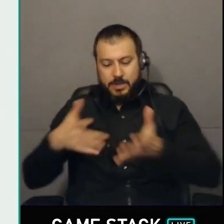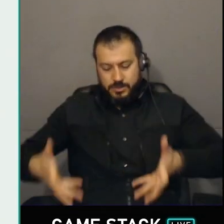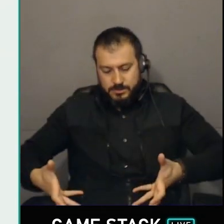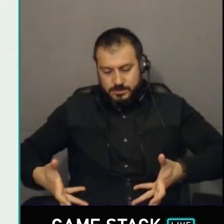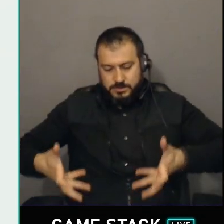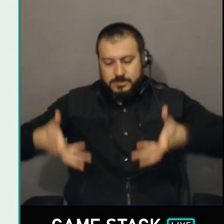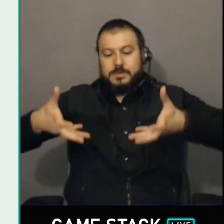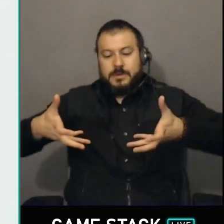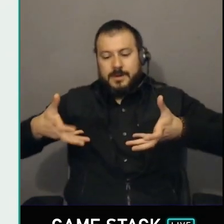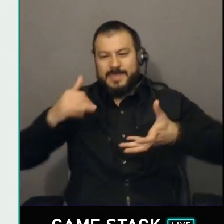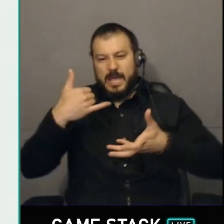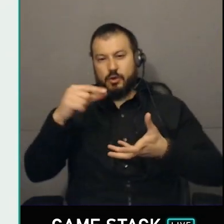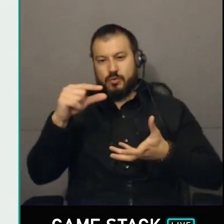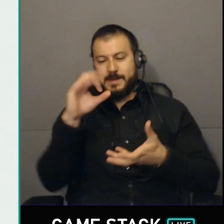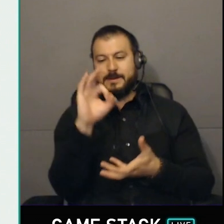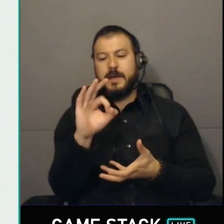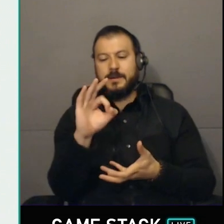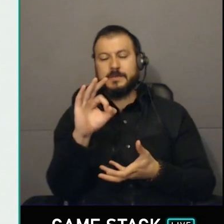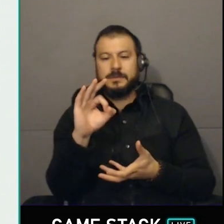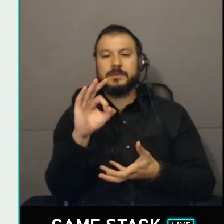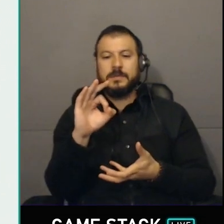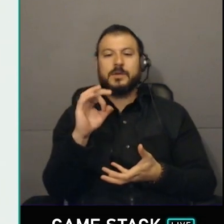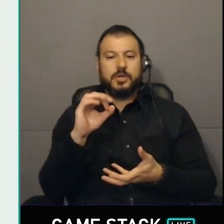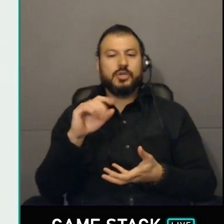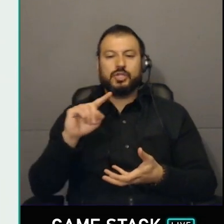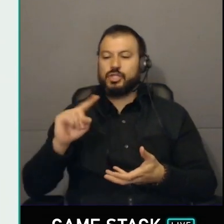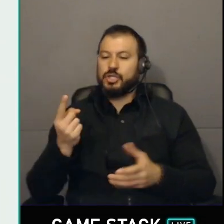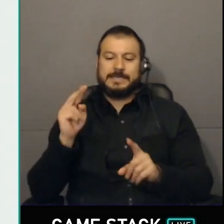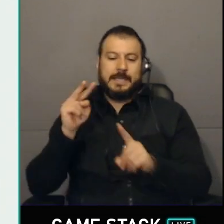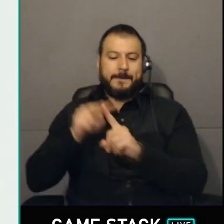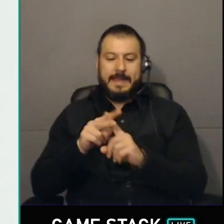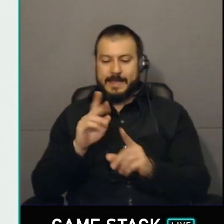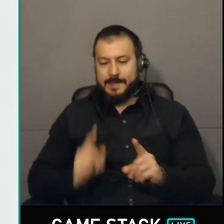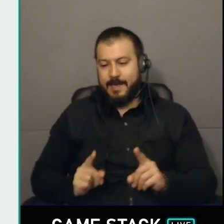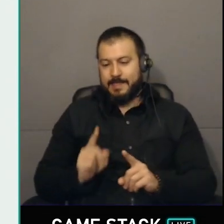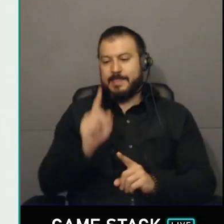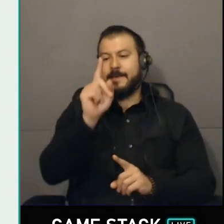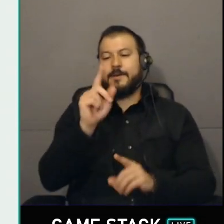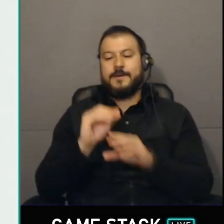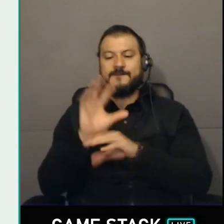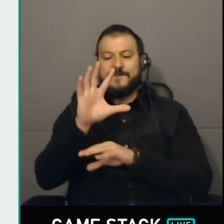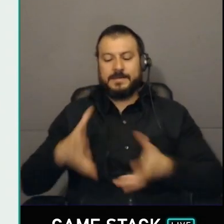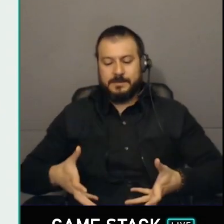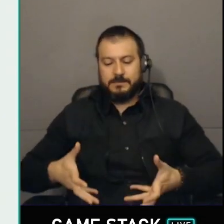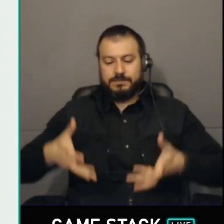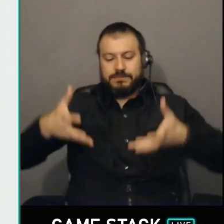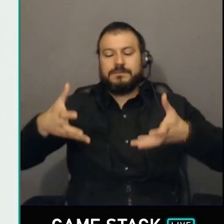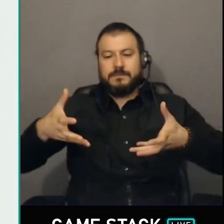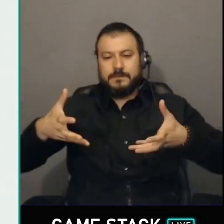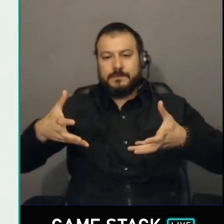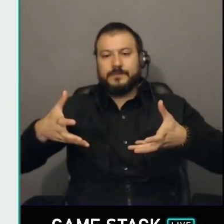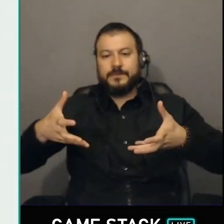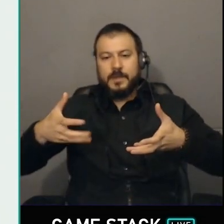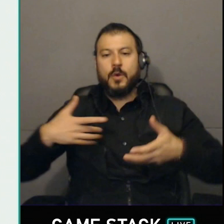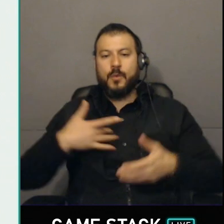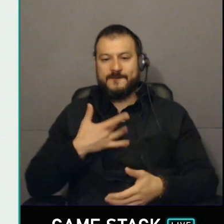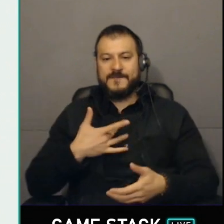that green dot, we're just applying a linear effect, a linear velocity change to that. So, we're feeling all of that mass,